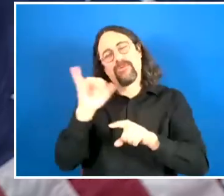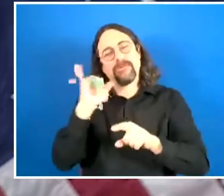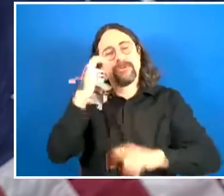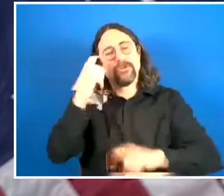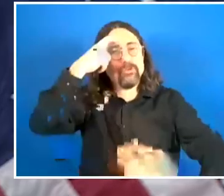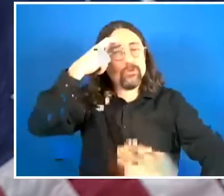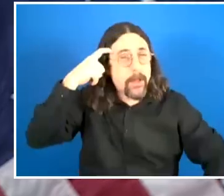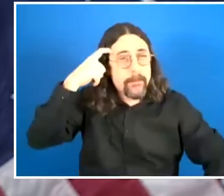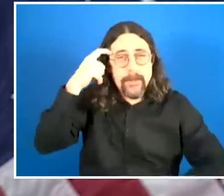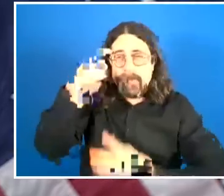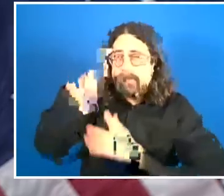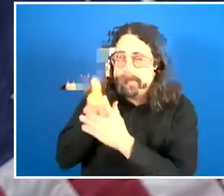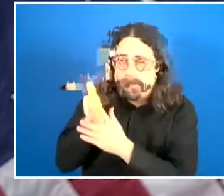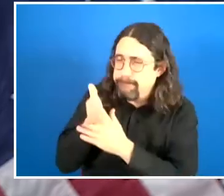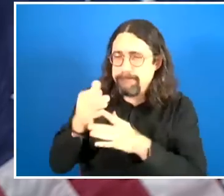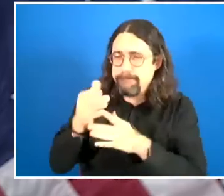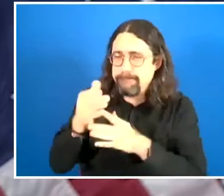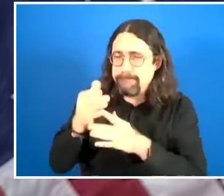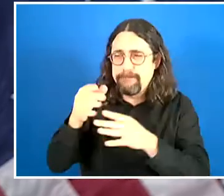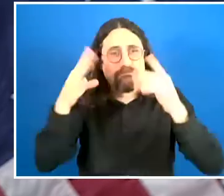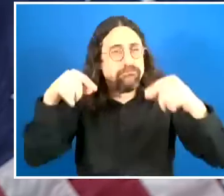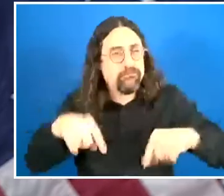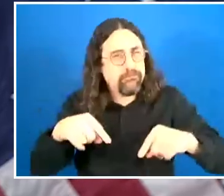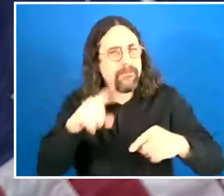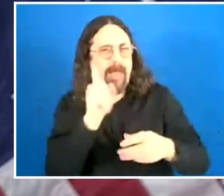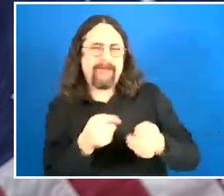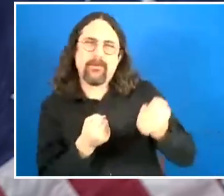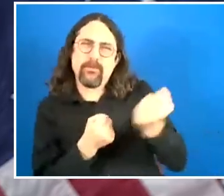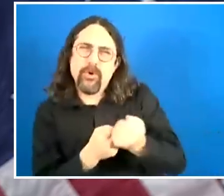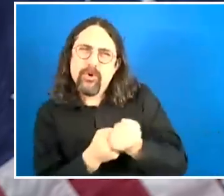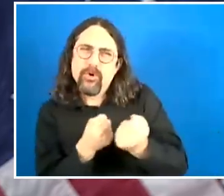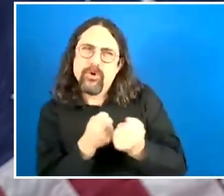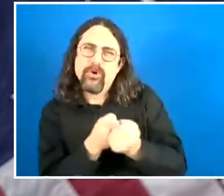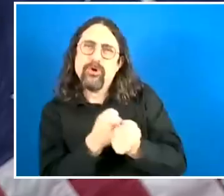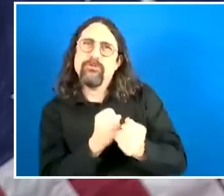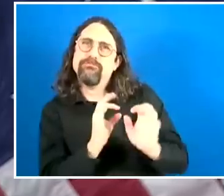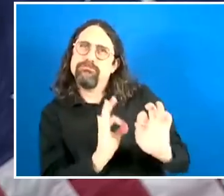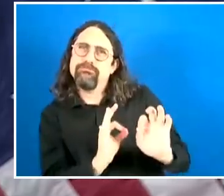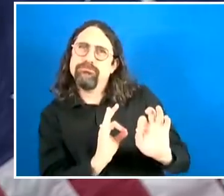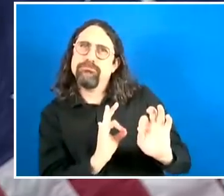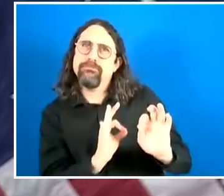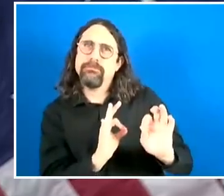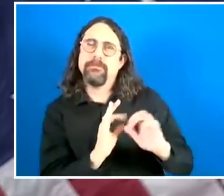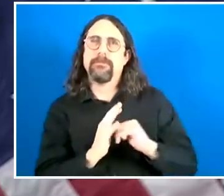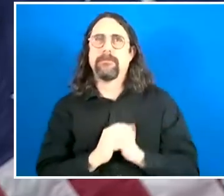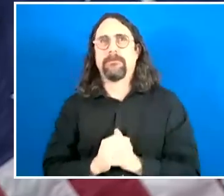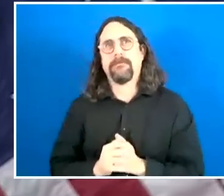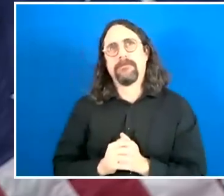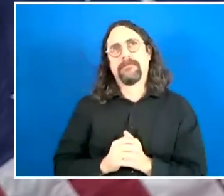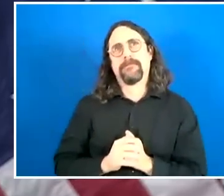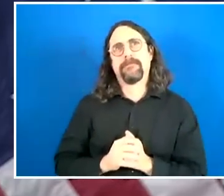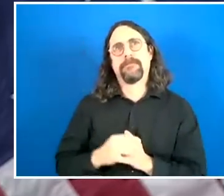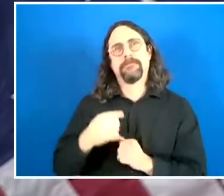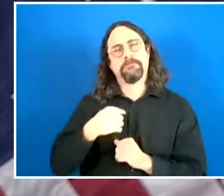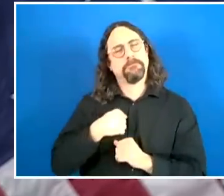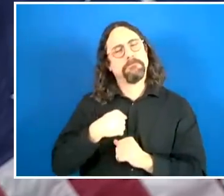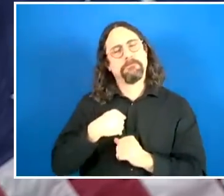I HAVE ABSOLUTE FAITH THAT WE WILLAC HIEVE THAT MISSION BUT I WANT TO SET THAT BAR HIGH RIGHT NOW AND SAY THA'ST IGONGTO